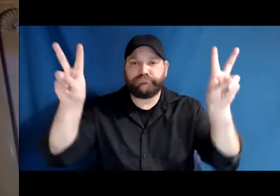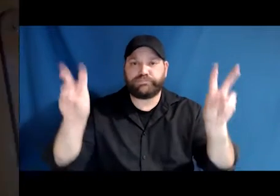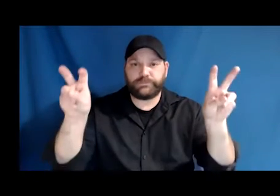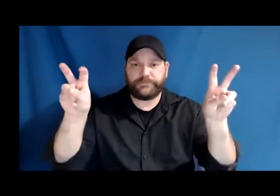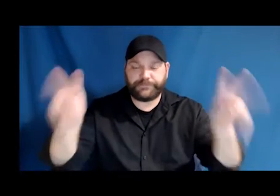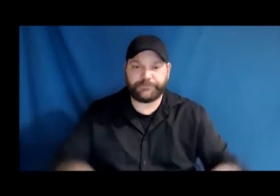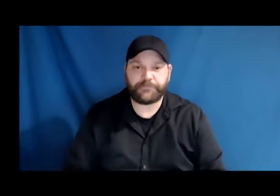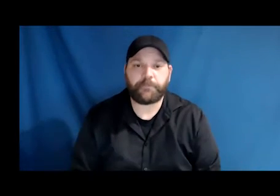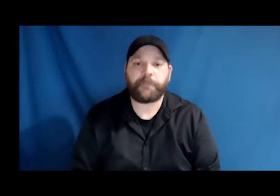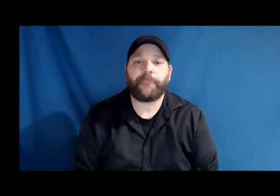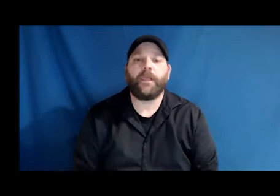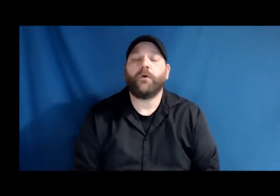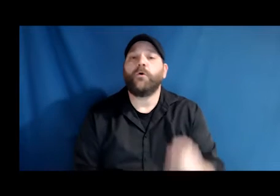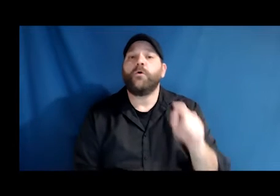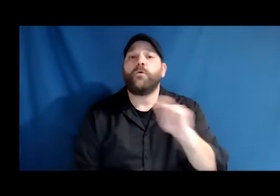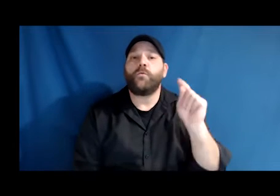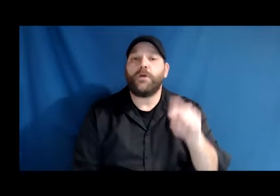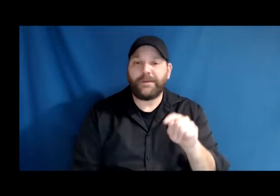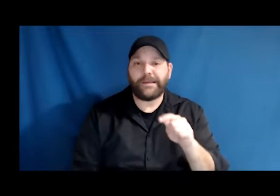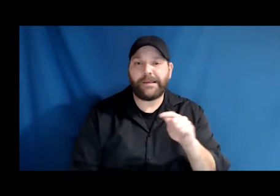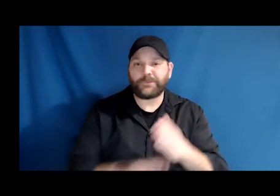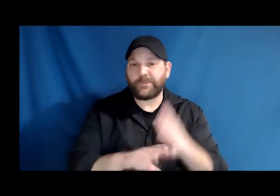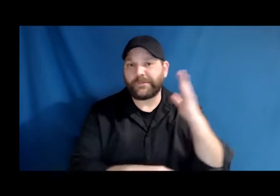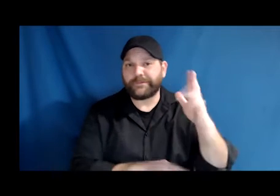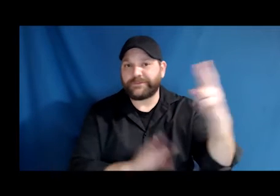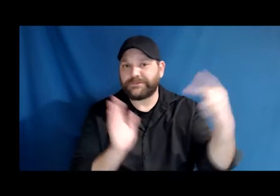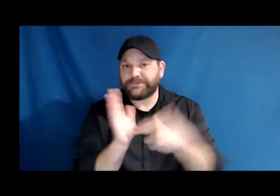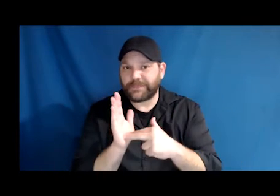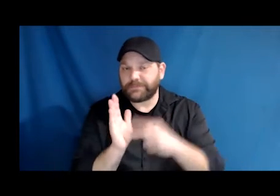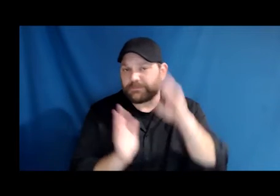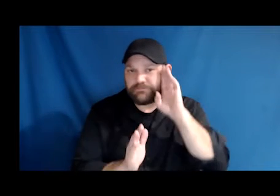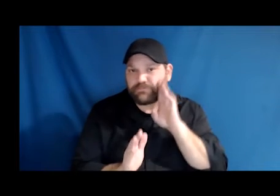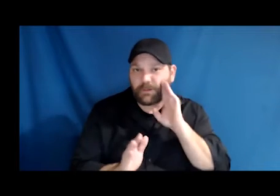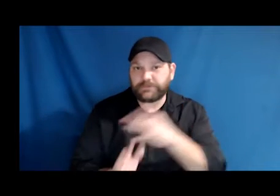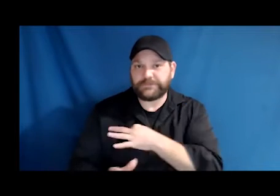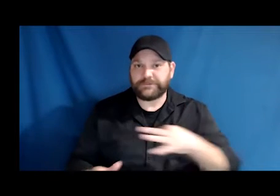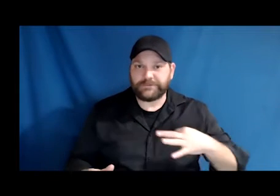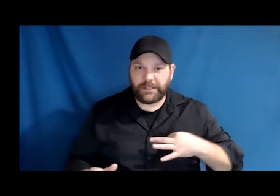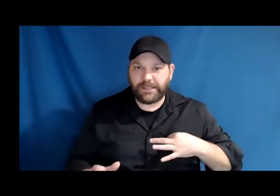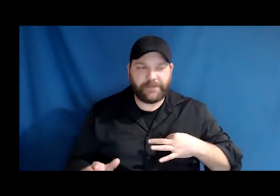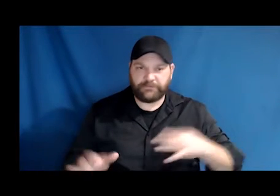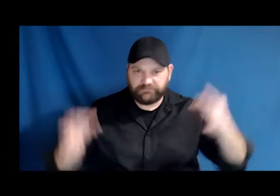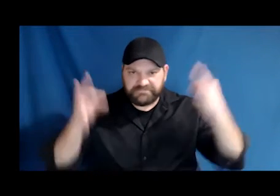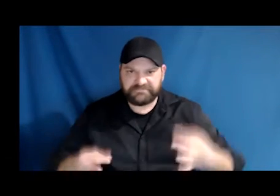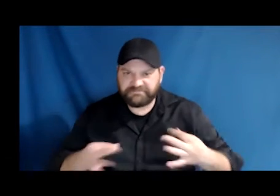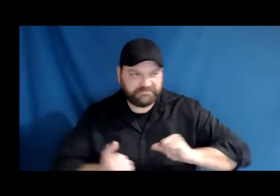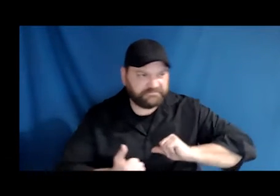Whereas more than 3,000 Brown staff members rose to the unique challenges of a rapidly evolving COVID-19 pandemic,